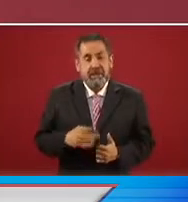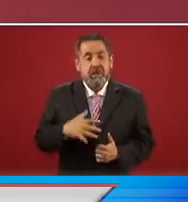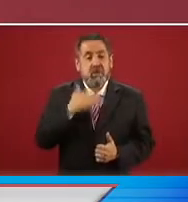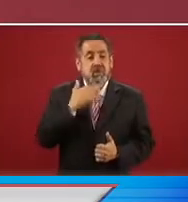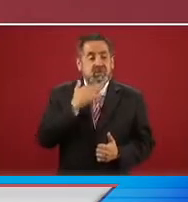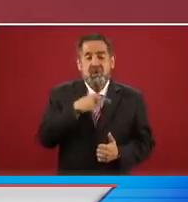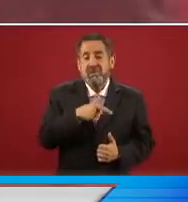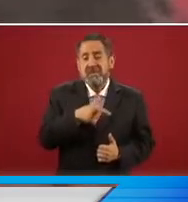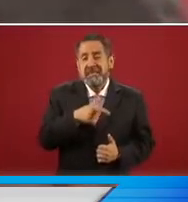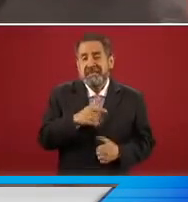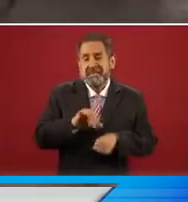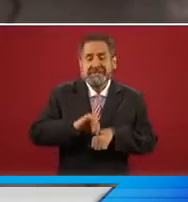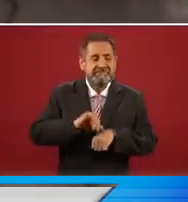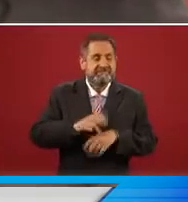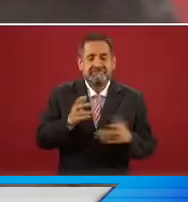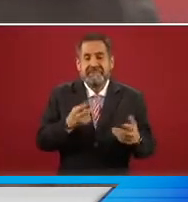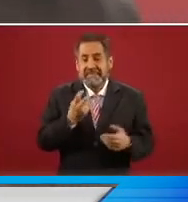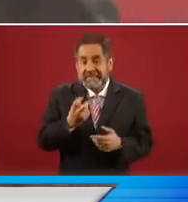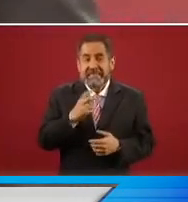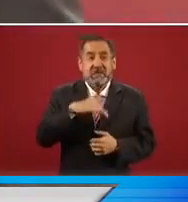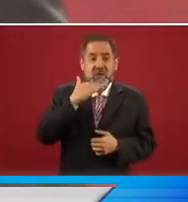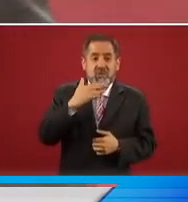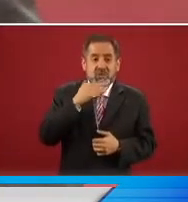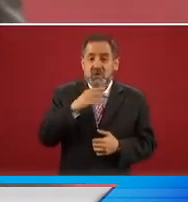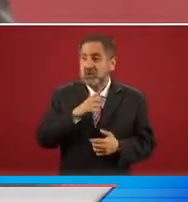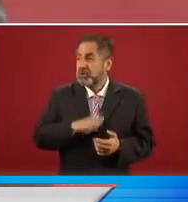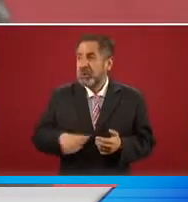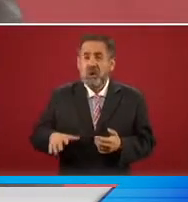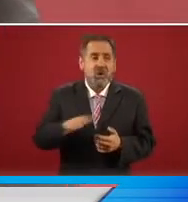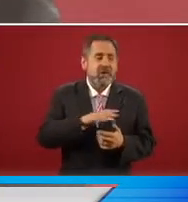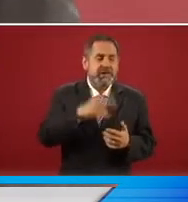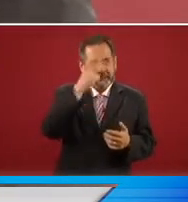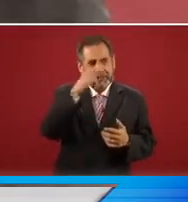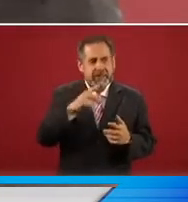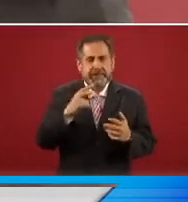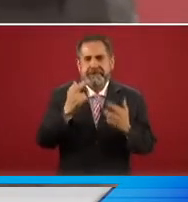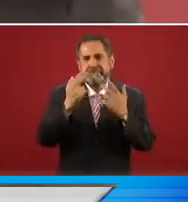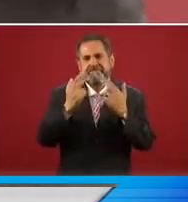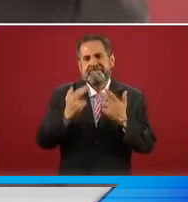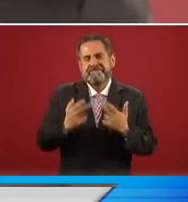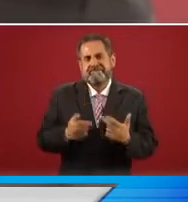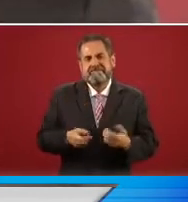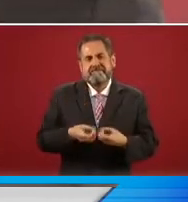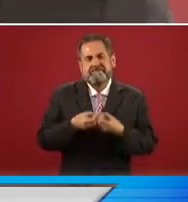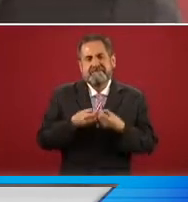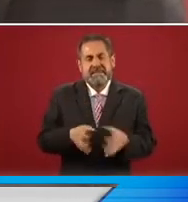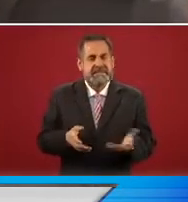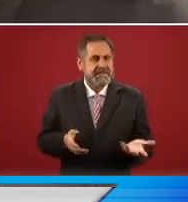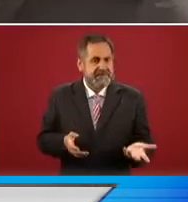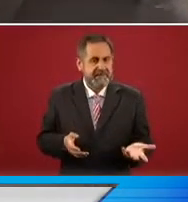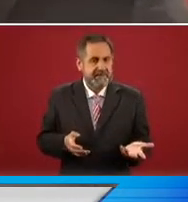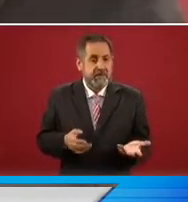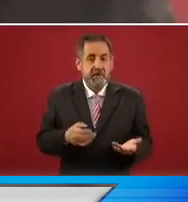businessmen will support the raffle of the presidential plane as they promised to buy almost half of the raffle tickets